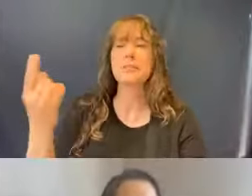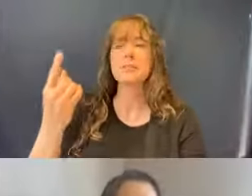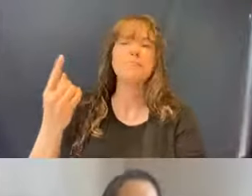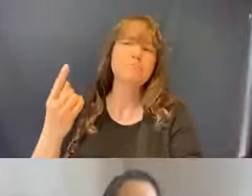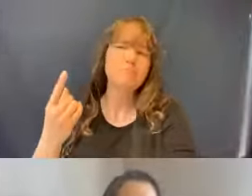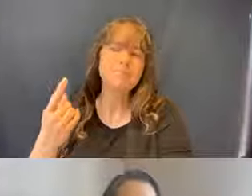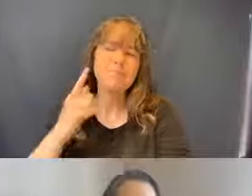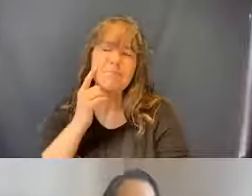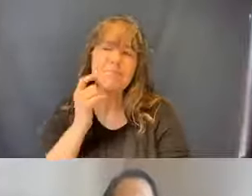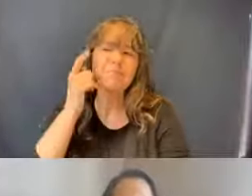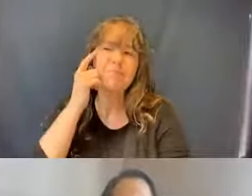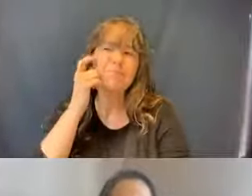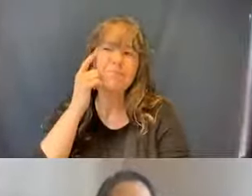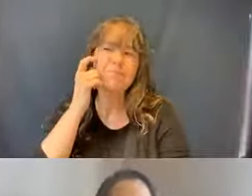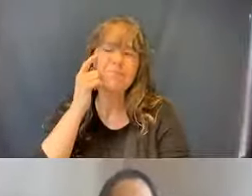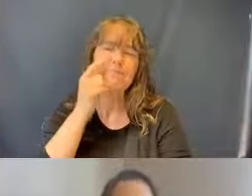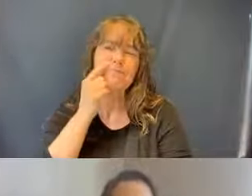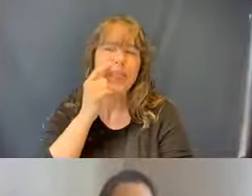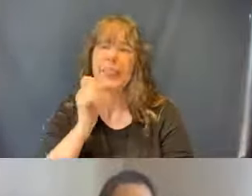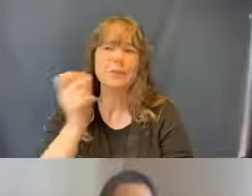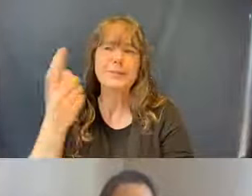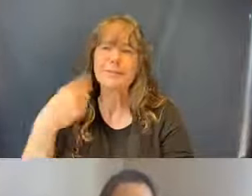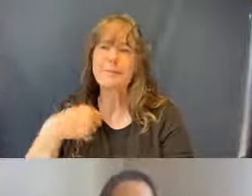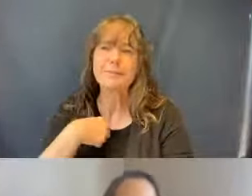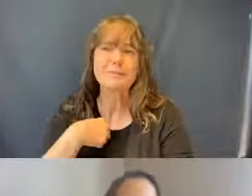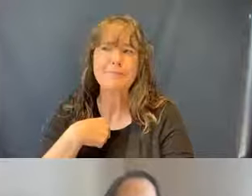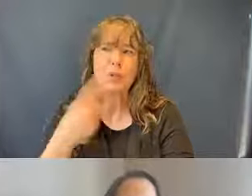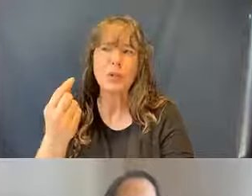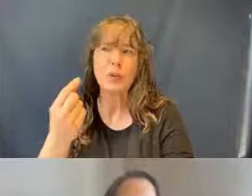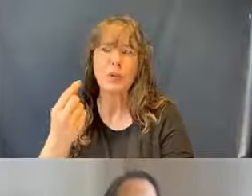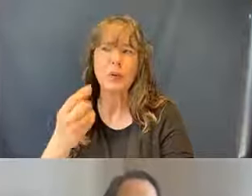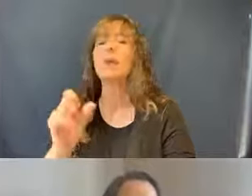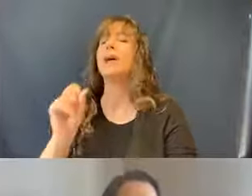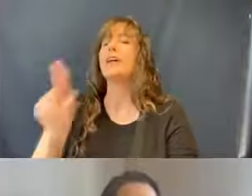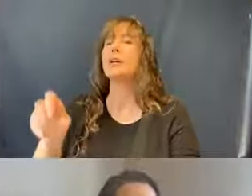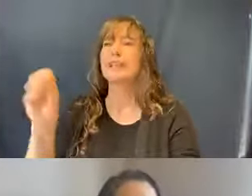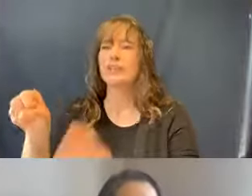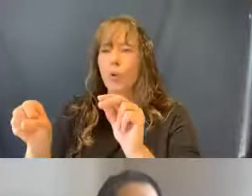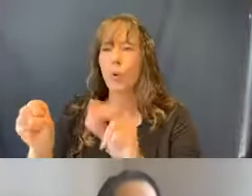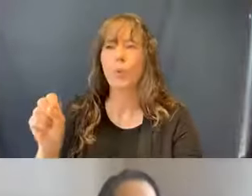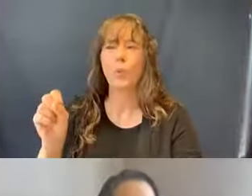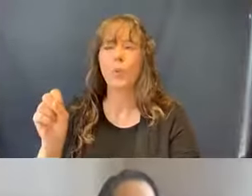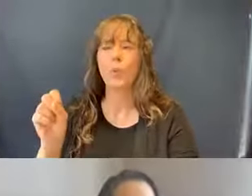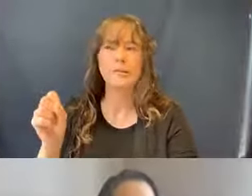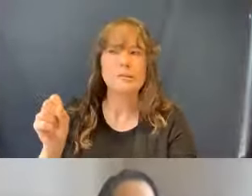what you're saying. Quick yes and no's. You will recognize it if you see it that there